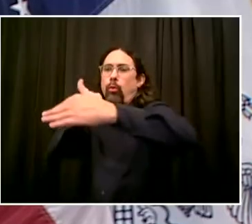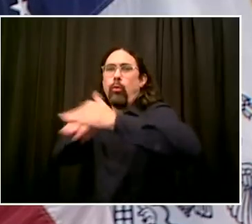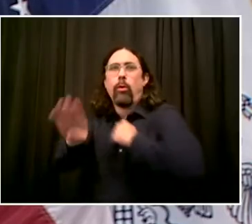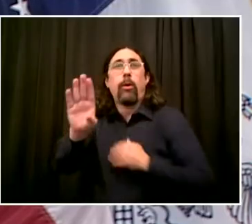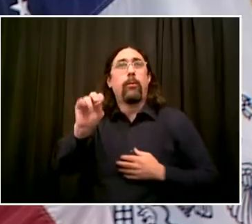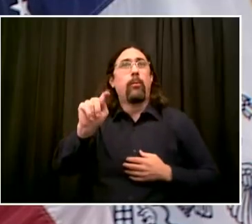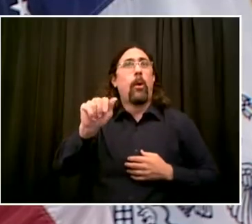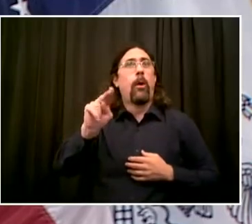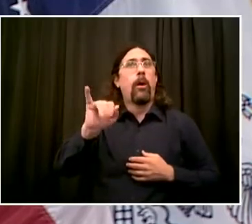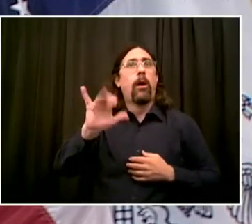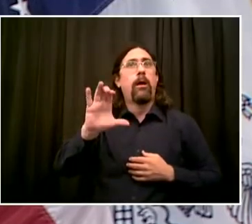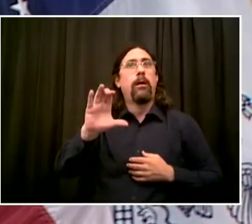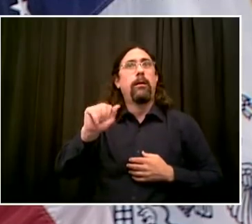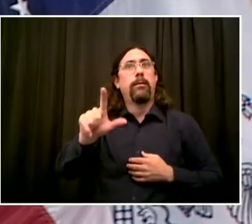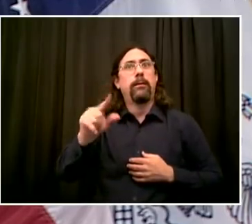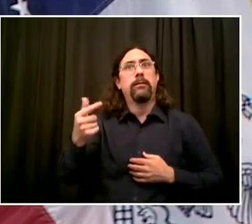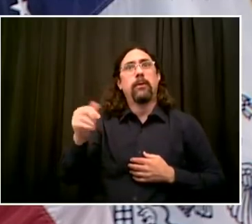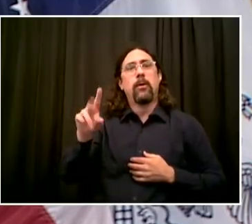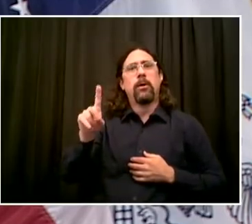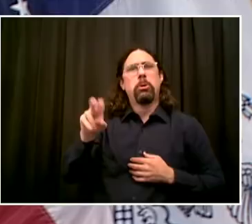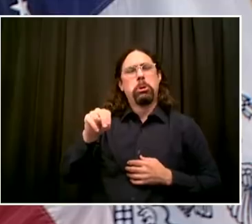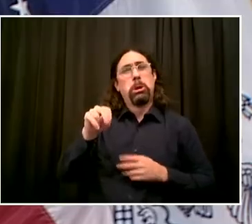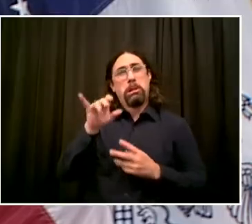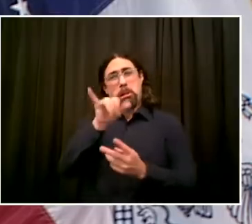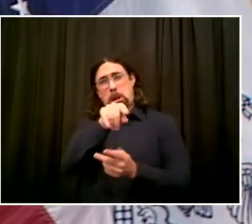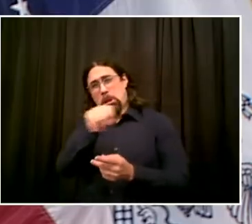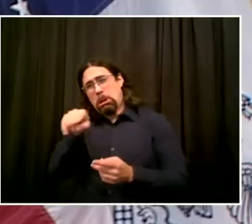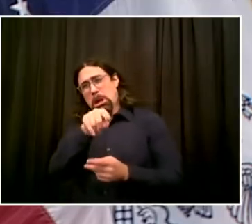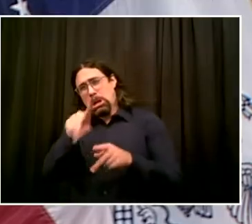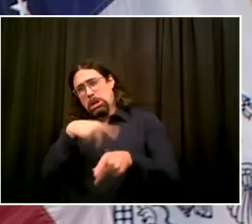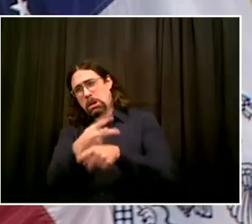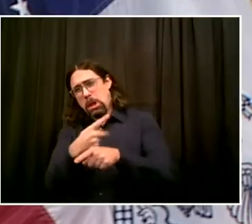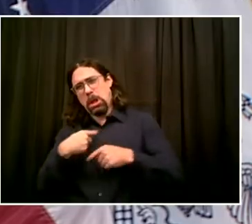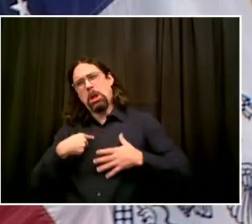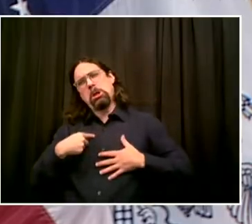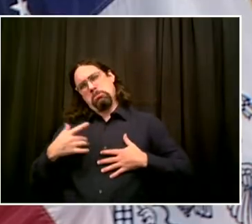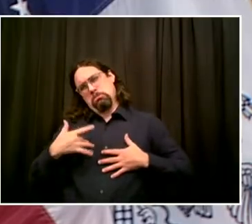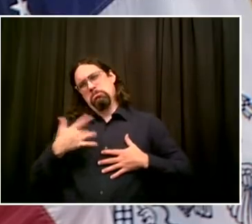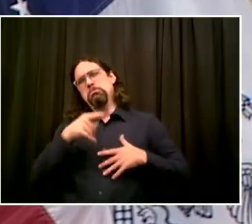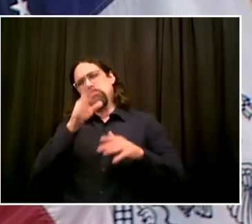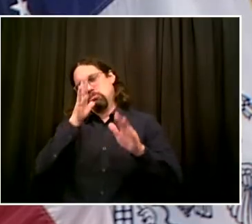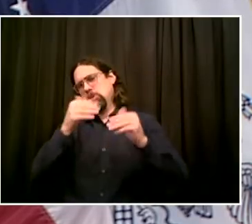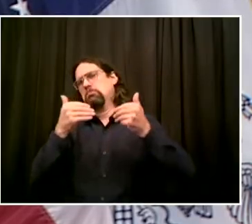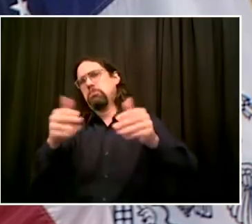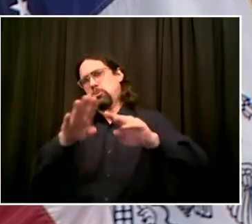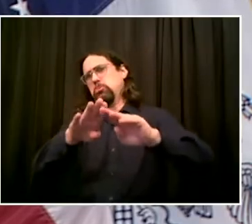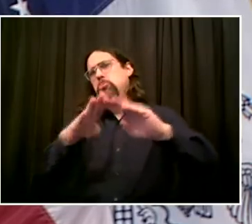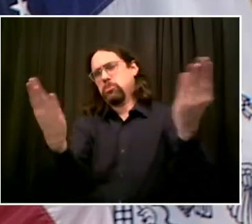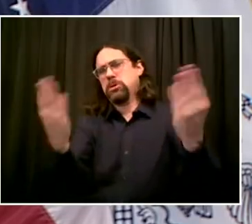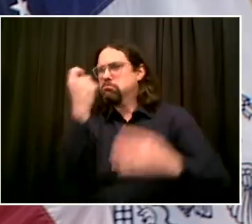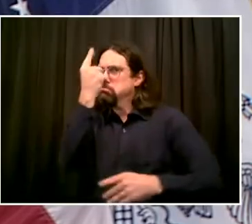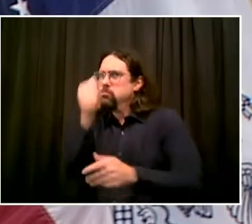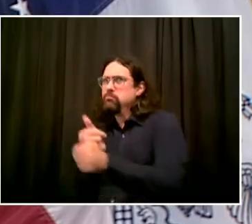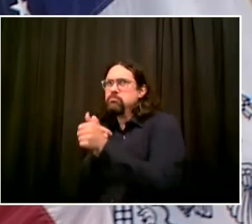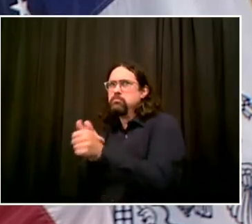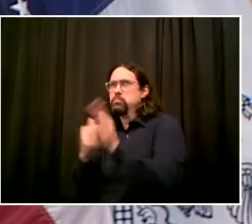PRODUCTIONS. TKHIN AOBUT OUTOODR ELEMENTS, I FEEL GOOD AND CONFIDENT ABOUT IT SO LONG AS WE